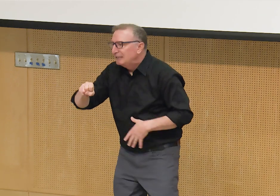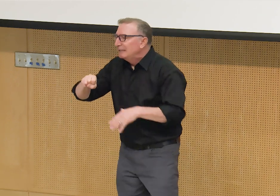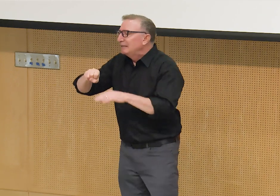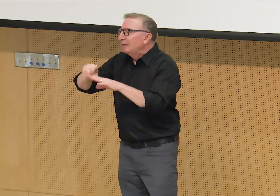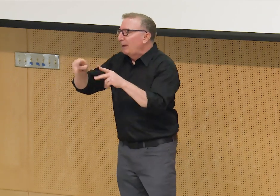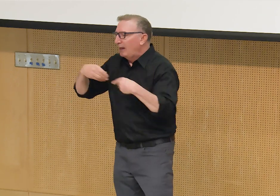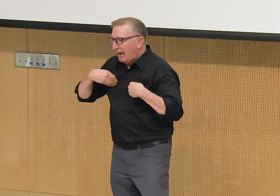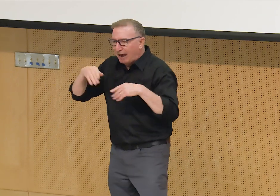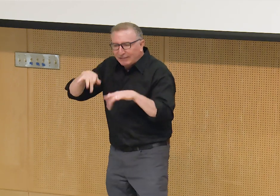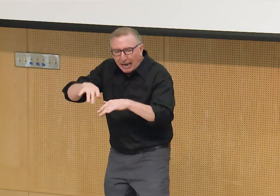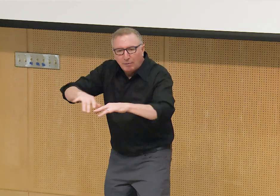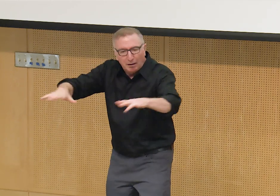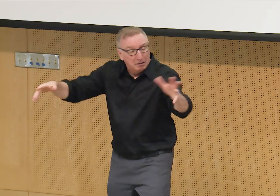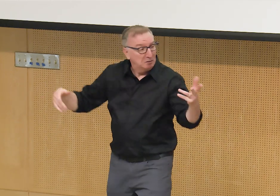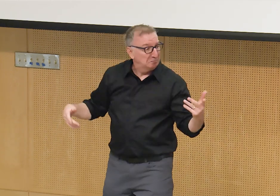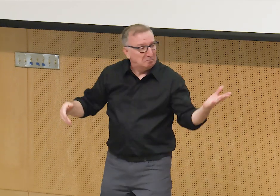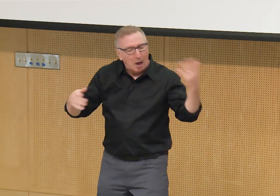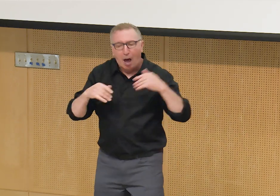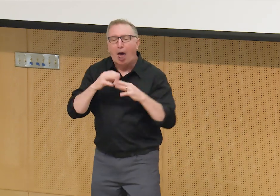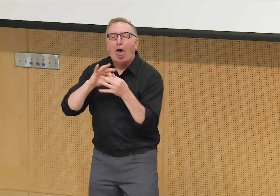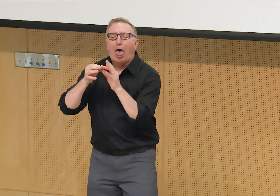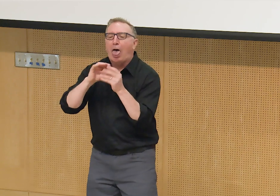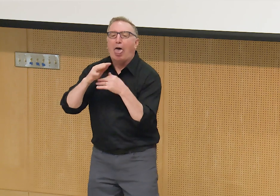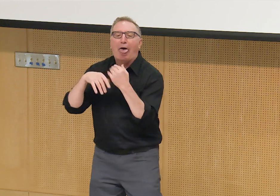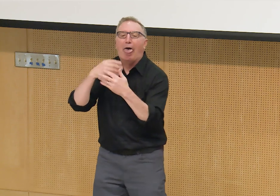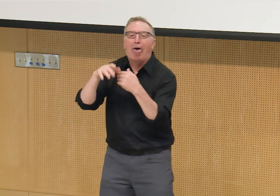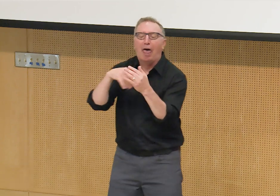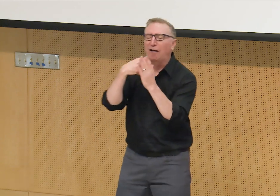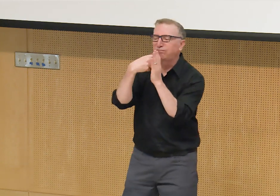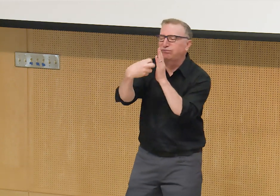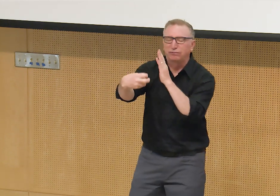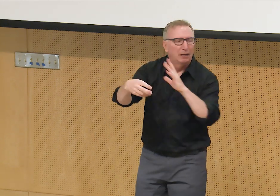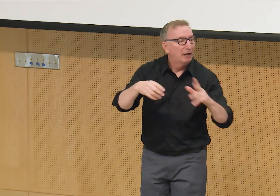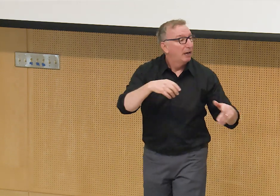and so, that was in the eighties, and beginning of VHS becoming more widespread and what not.